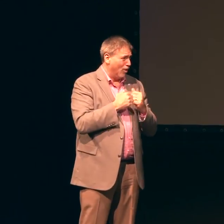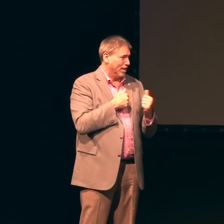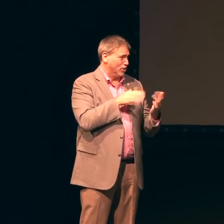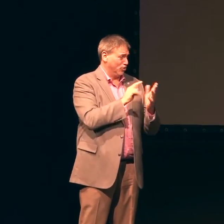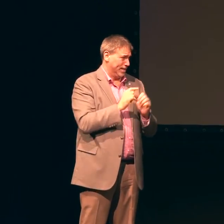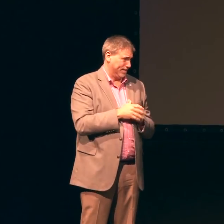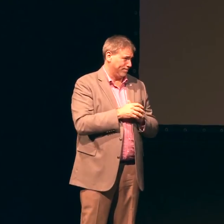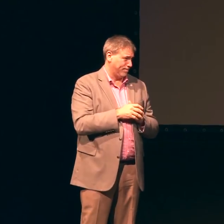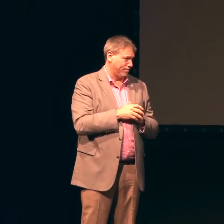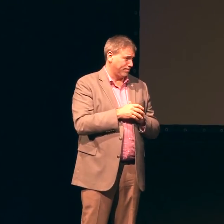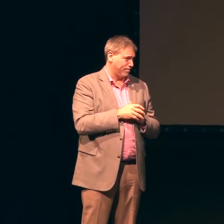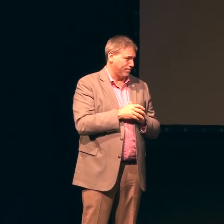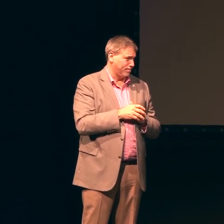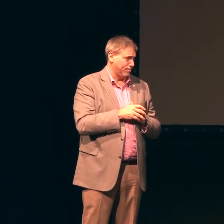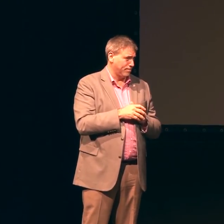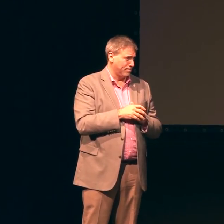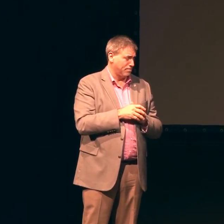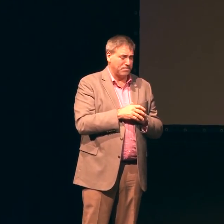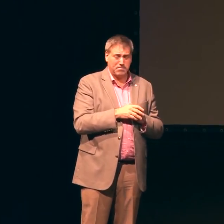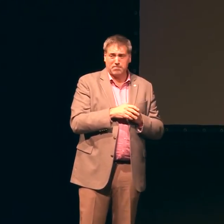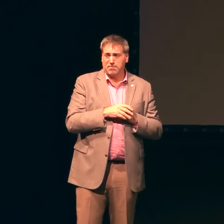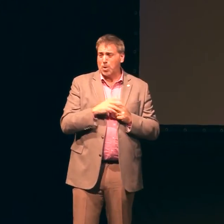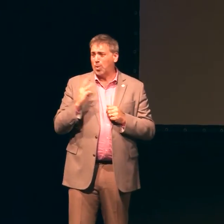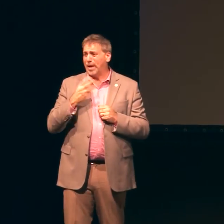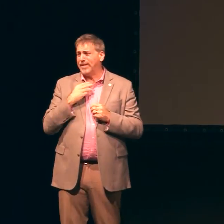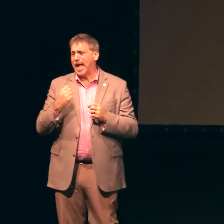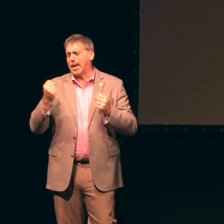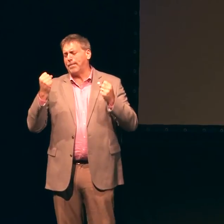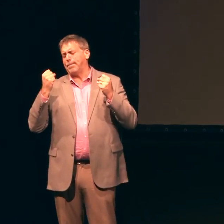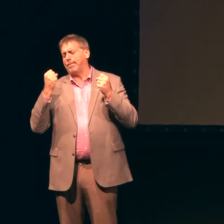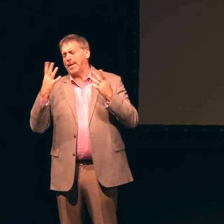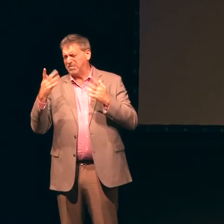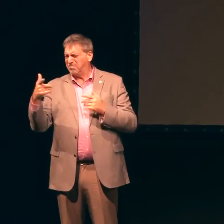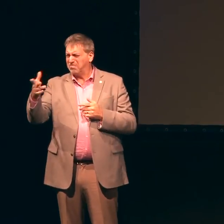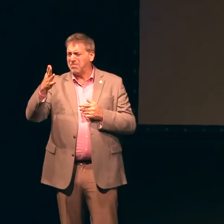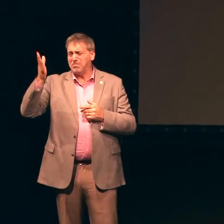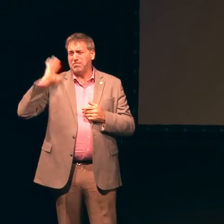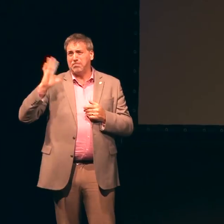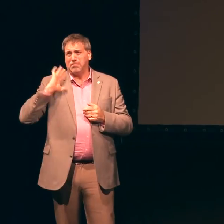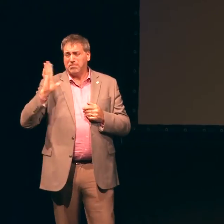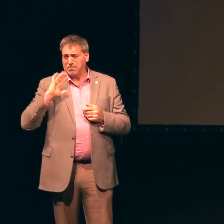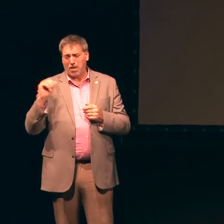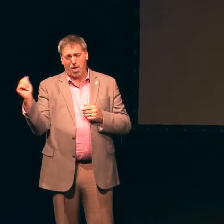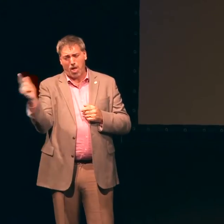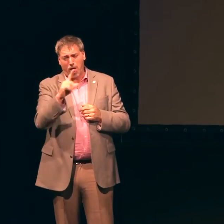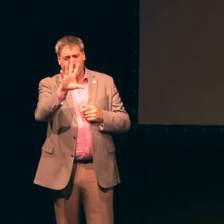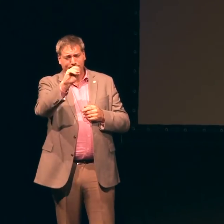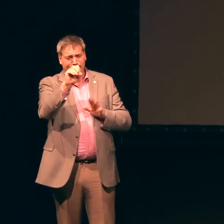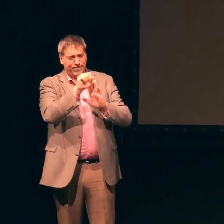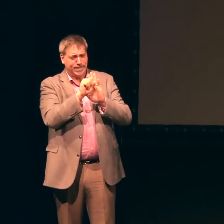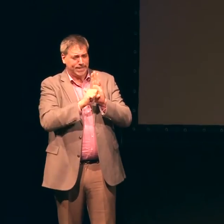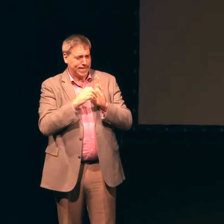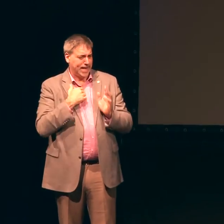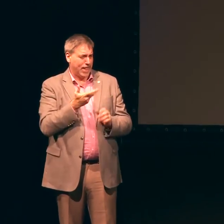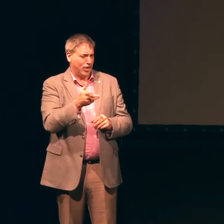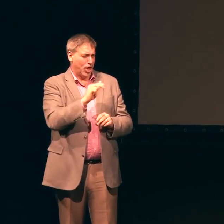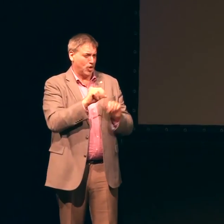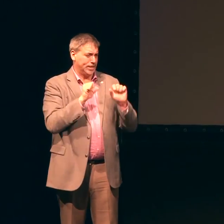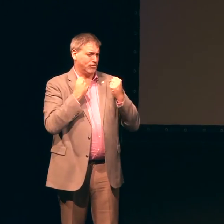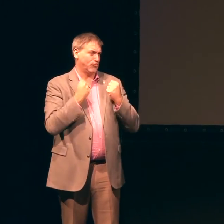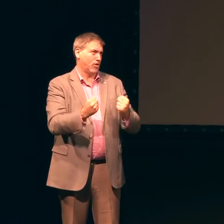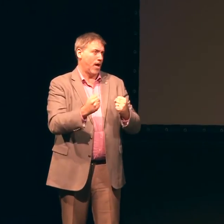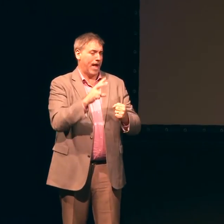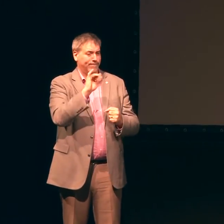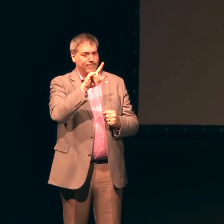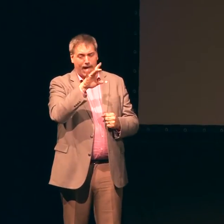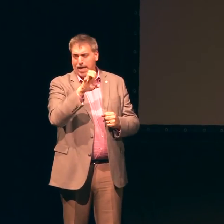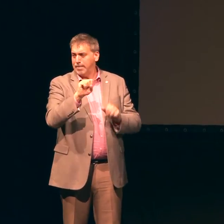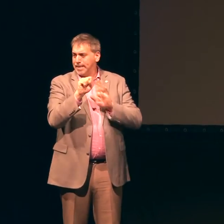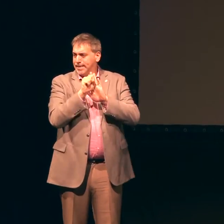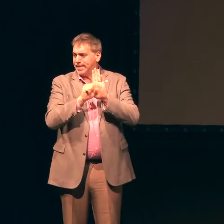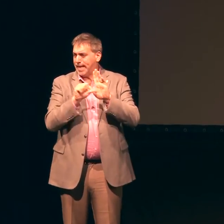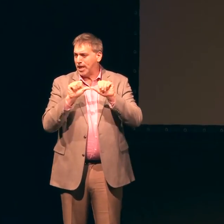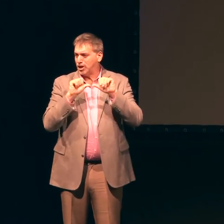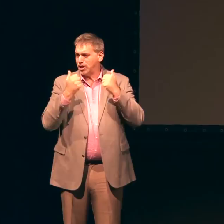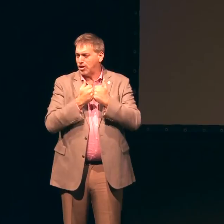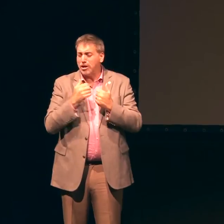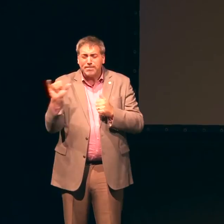we do is up to you. All 50 states used to have